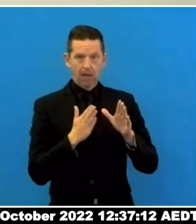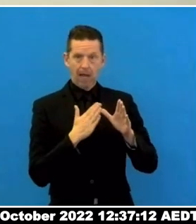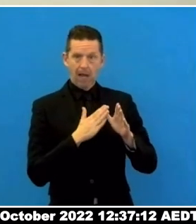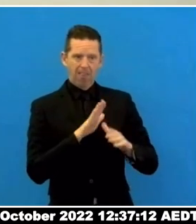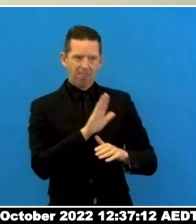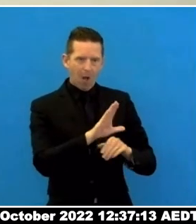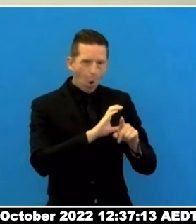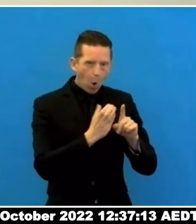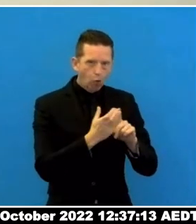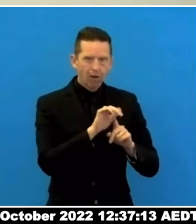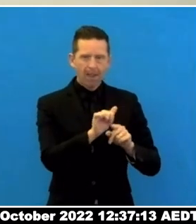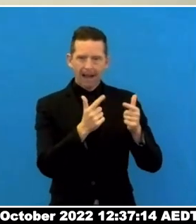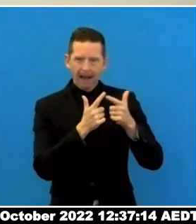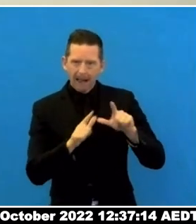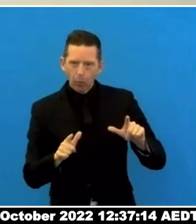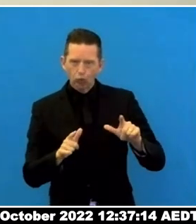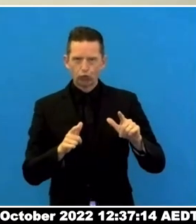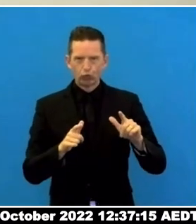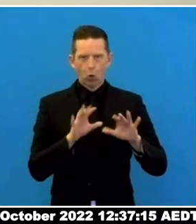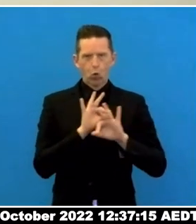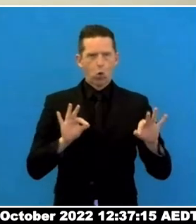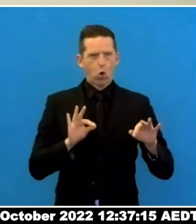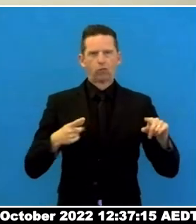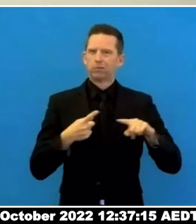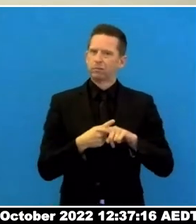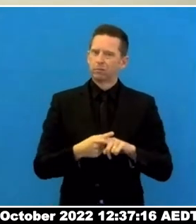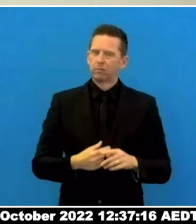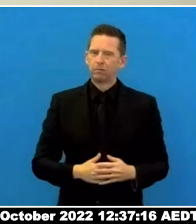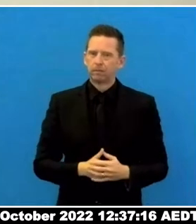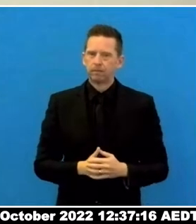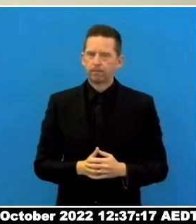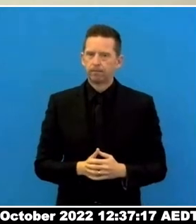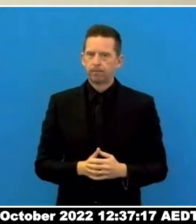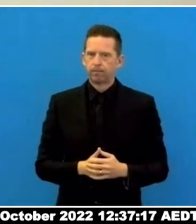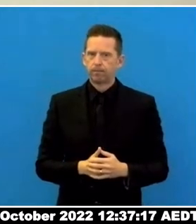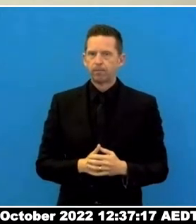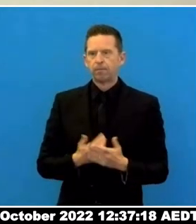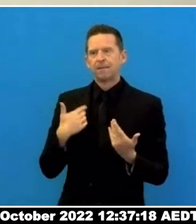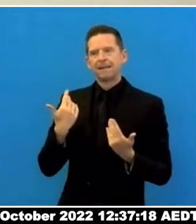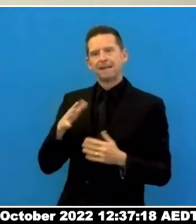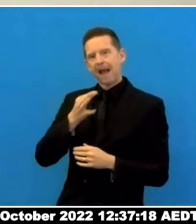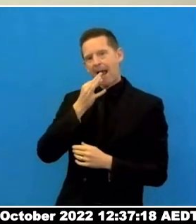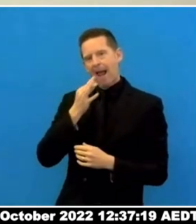kind of cultural humility to those. I think we asked you, based on the clients who you have supported